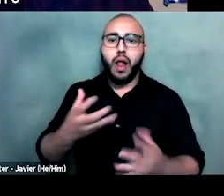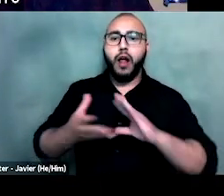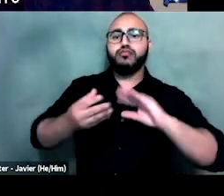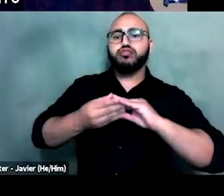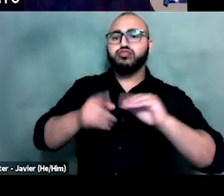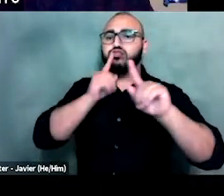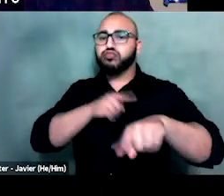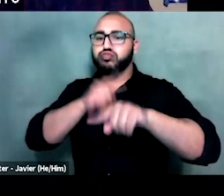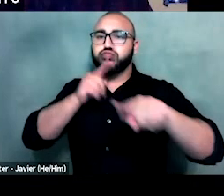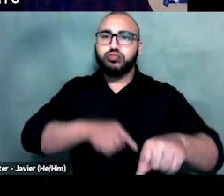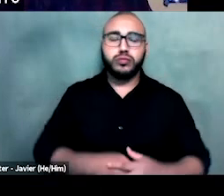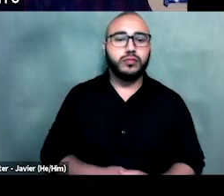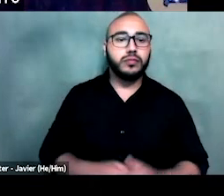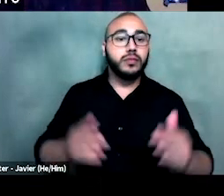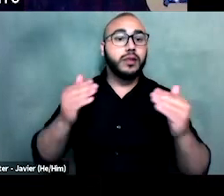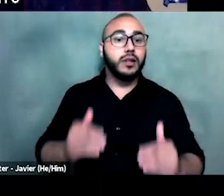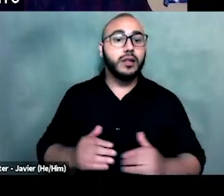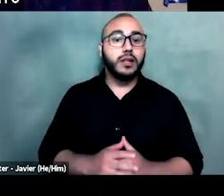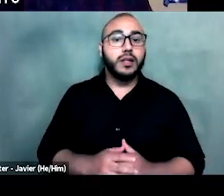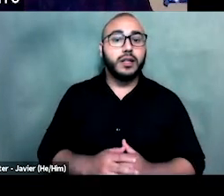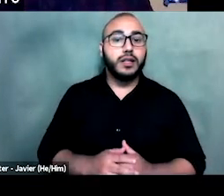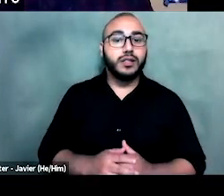America, Europeans again, they fail to recognize the respect and power accorded to